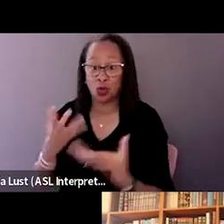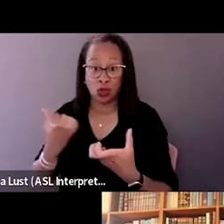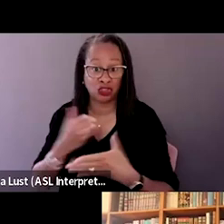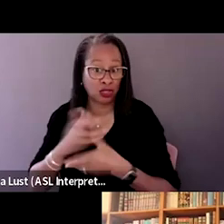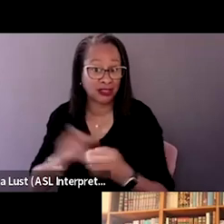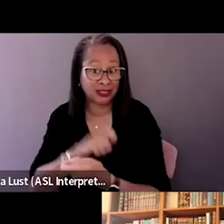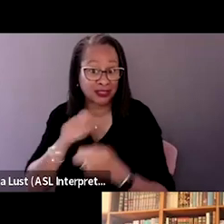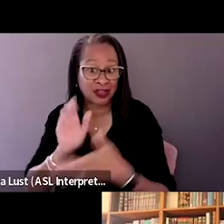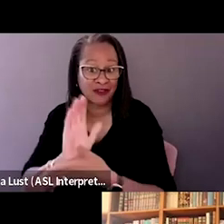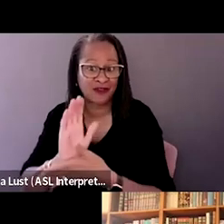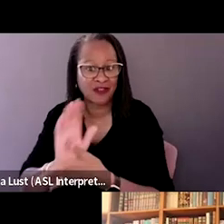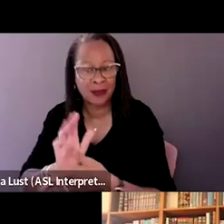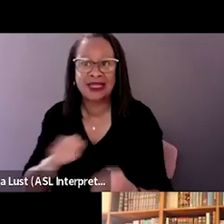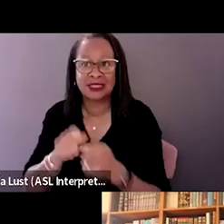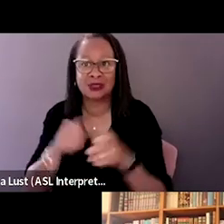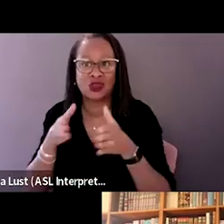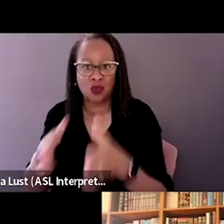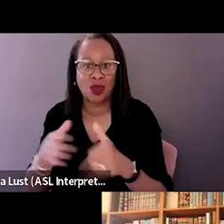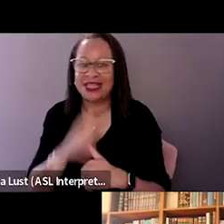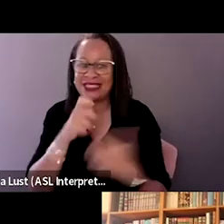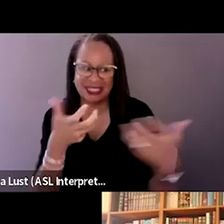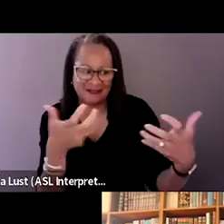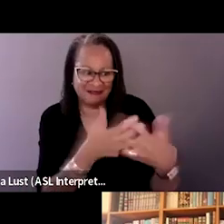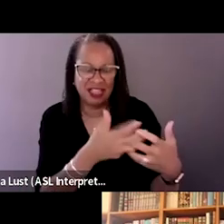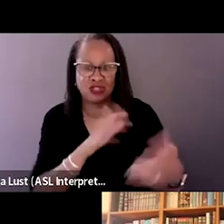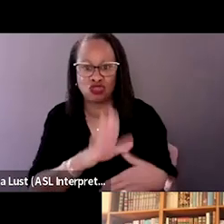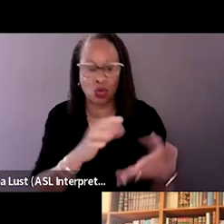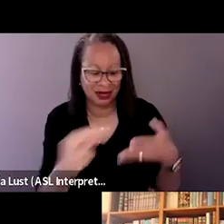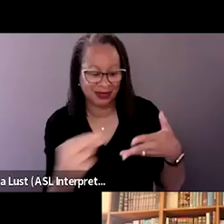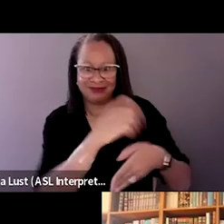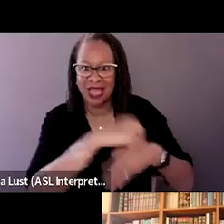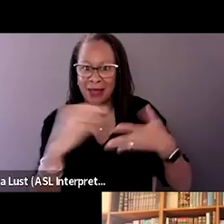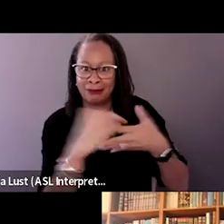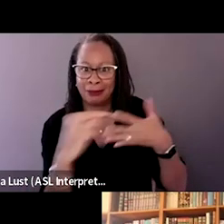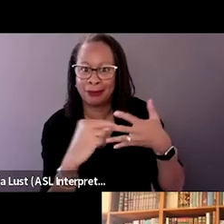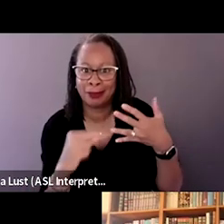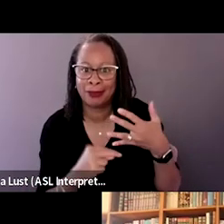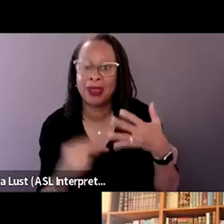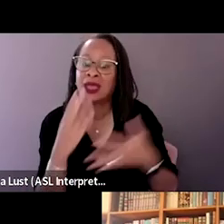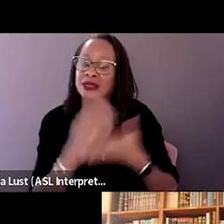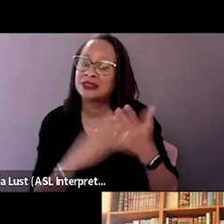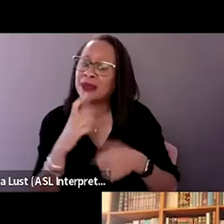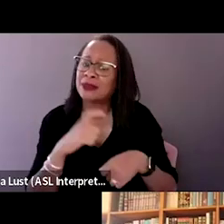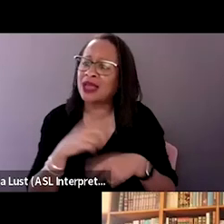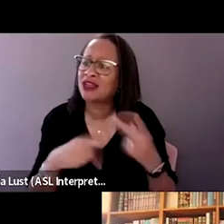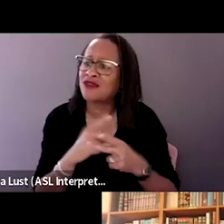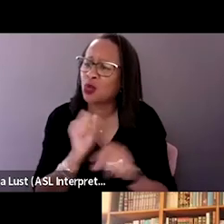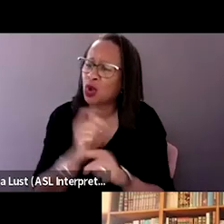in a certain way and that doesn't fit one of your slots, is there some sort of work around that you do?